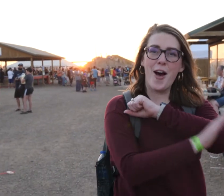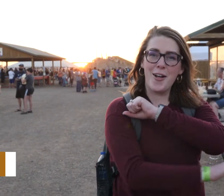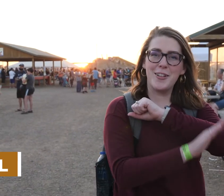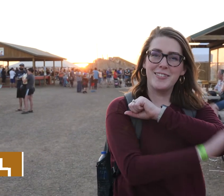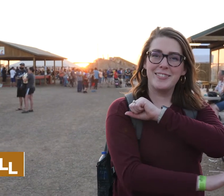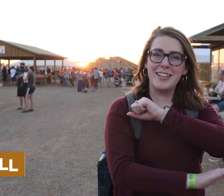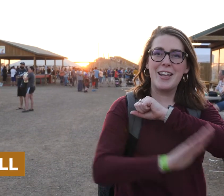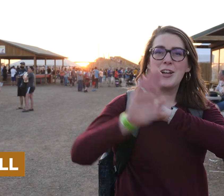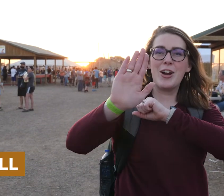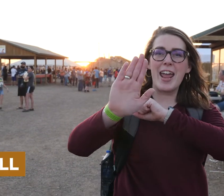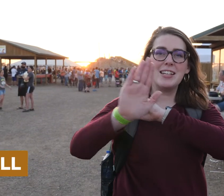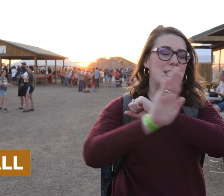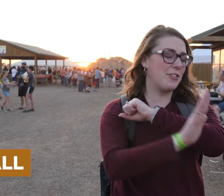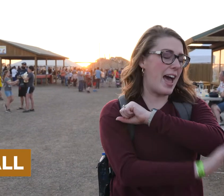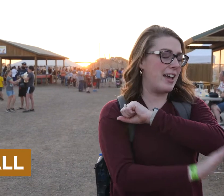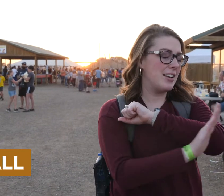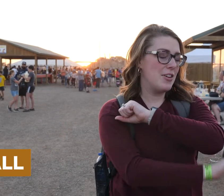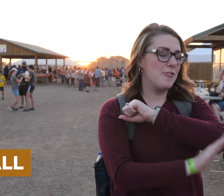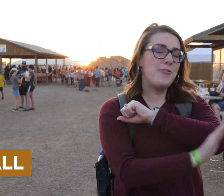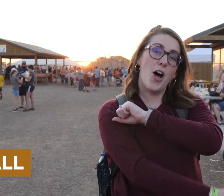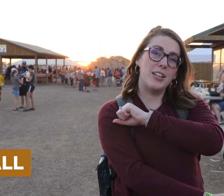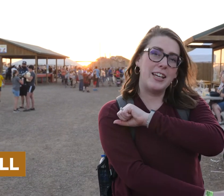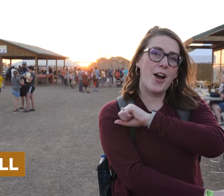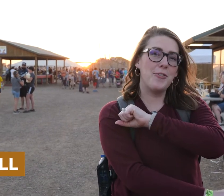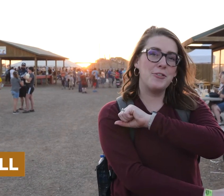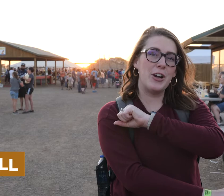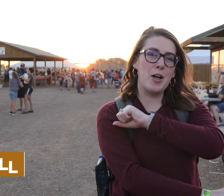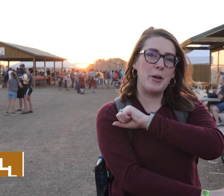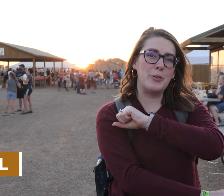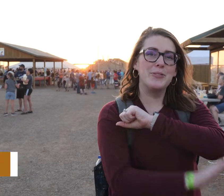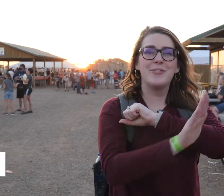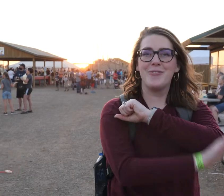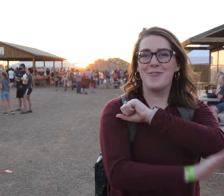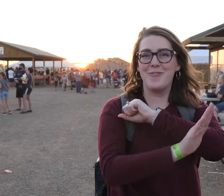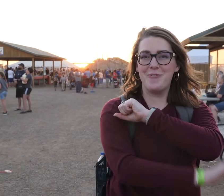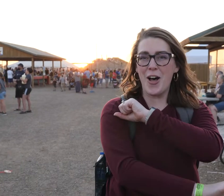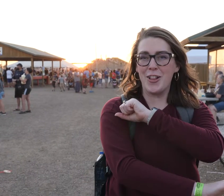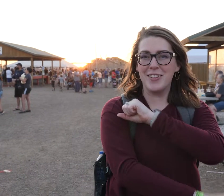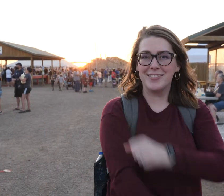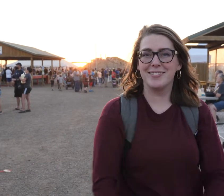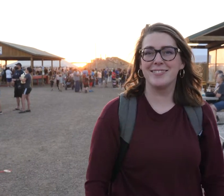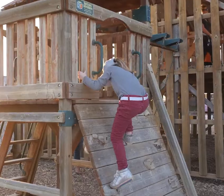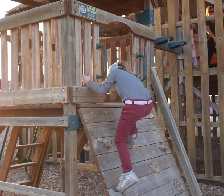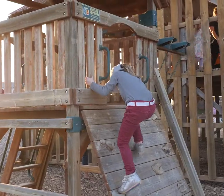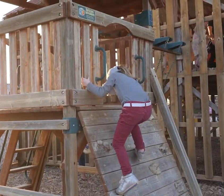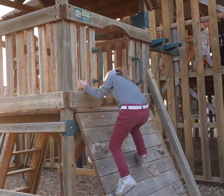FALL Your hand is flat, falling off of your elbow.